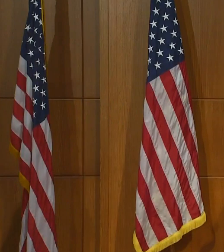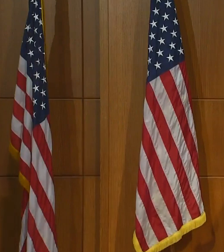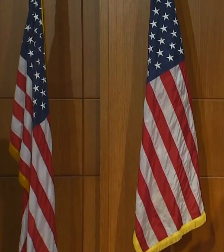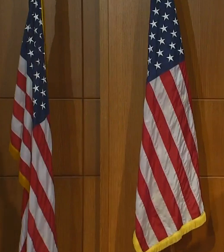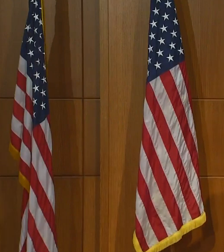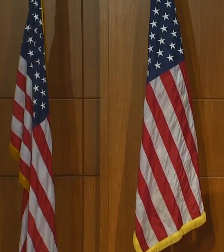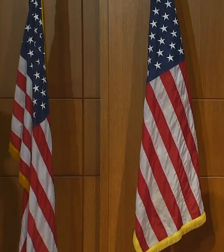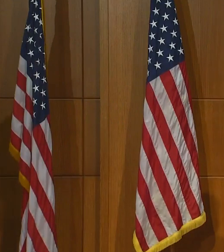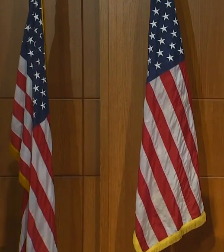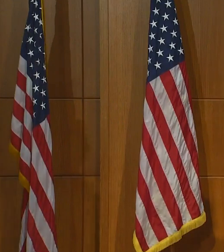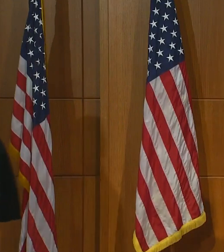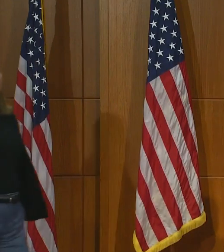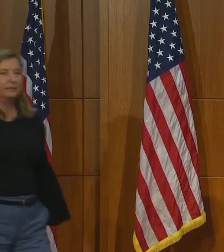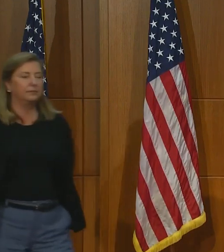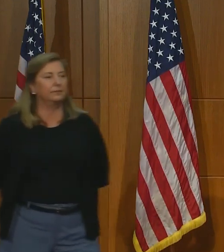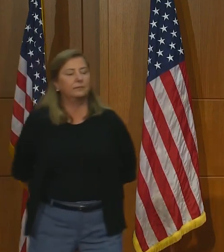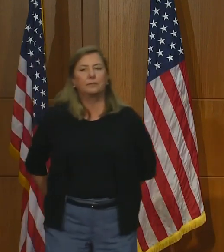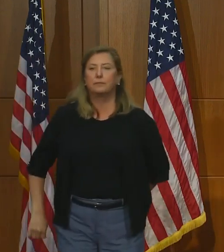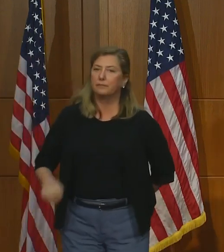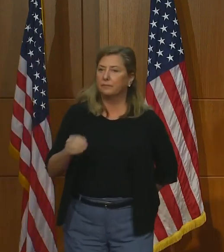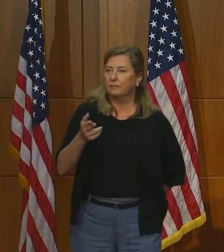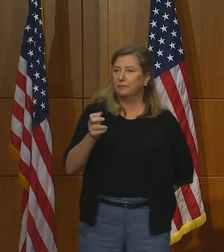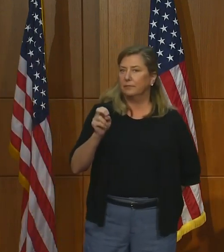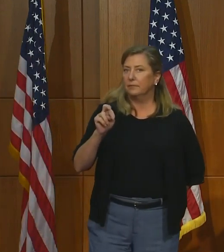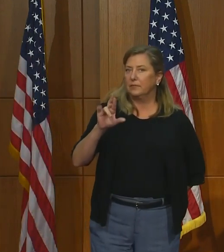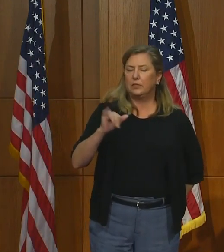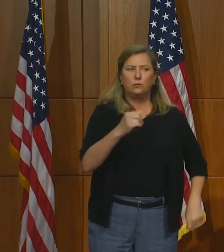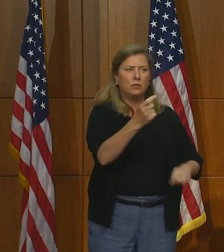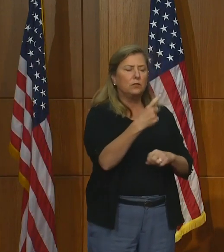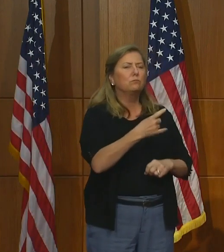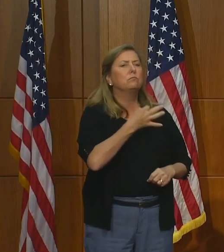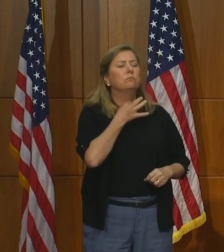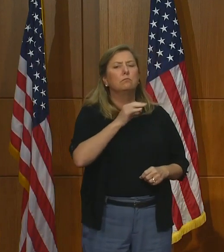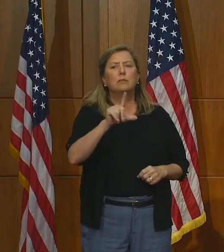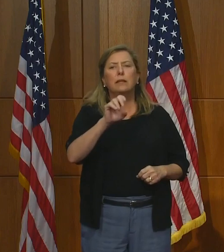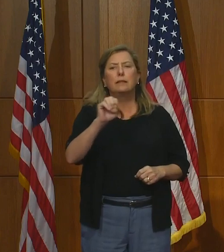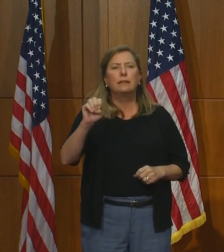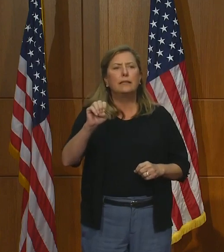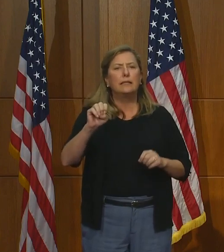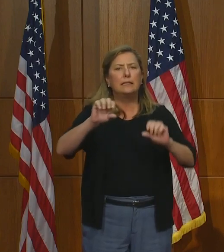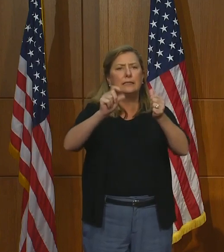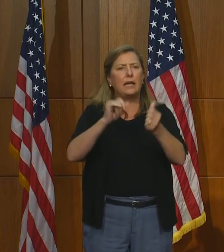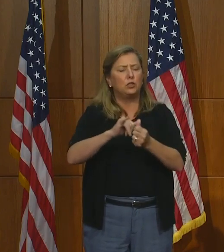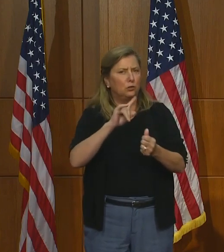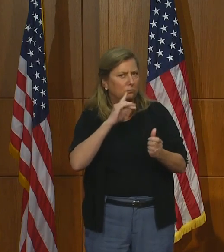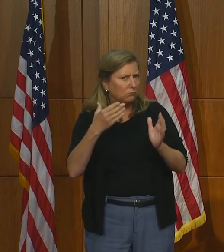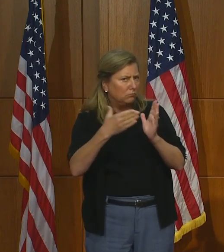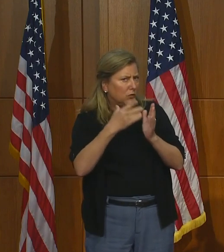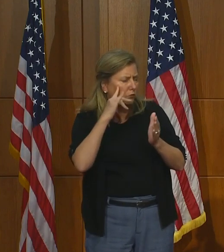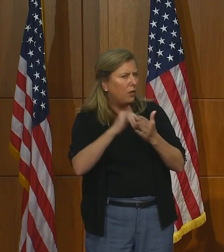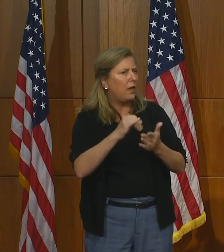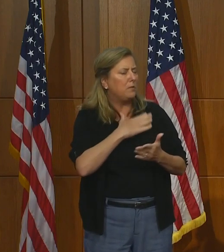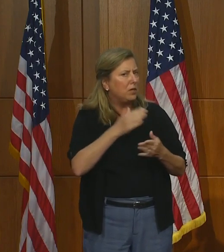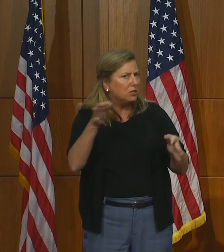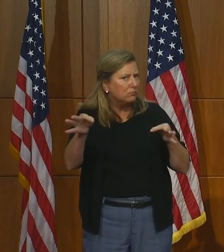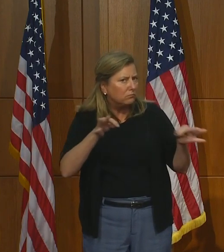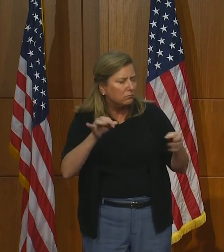YOU GOVERNOR THANK YOU. BE GLAD TO TAKE QUESTIONS. THE POINT OF